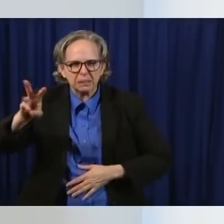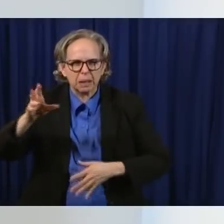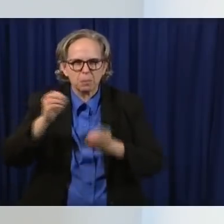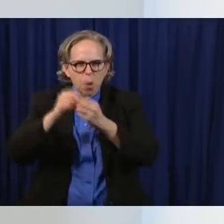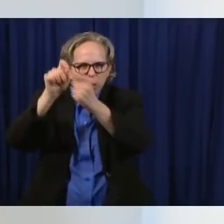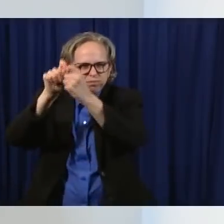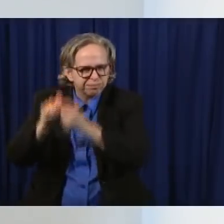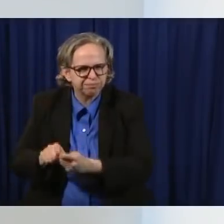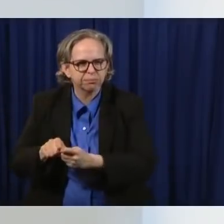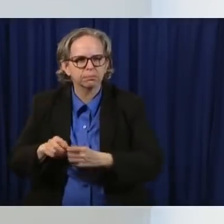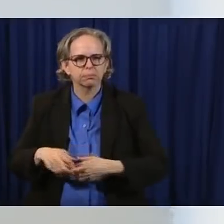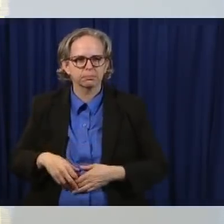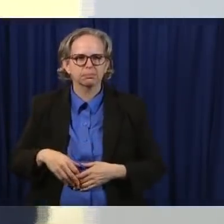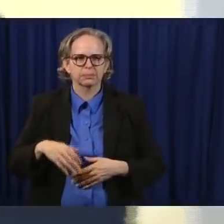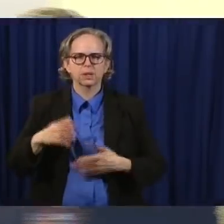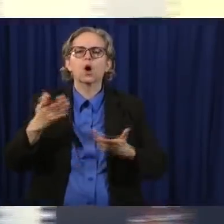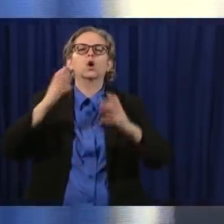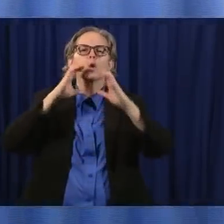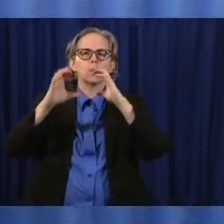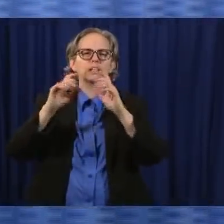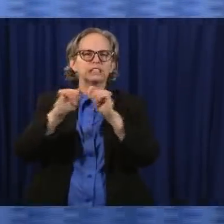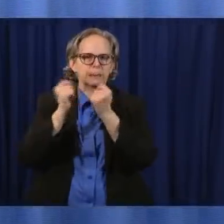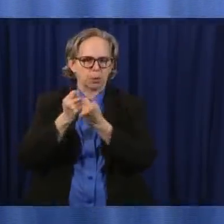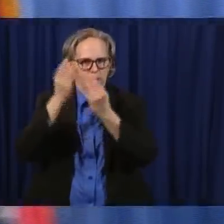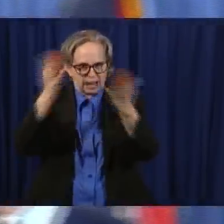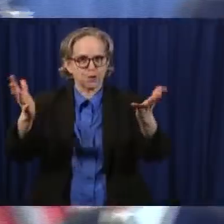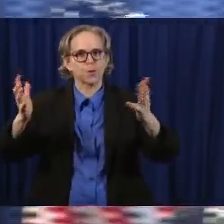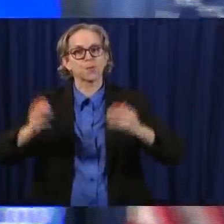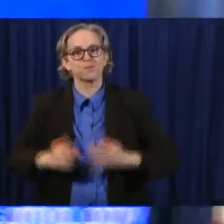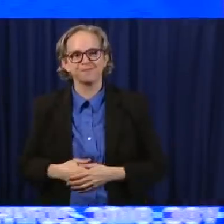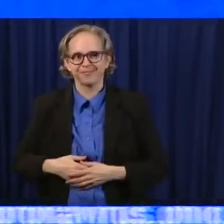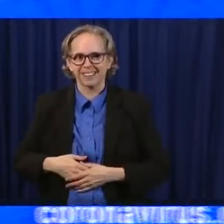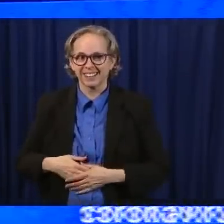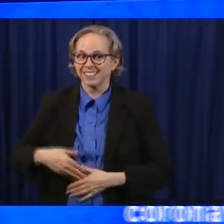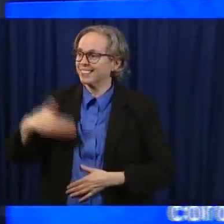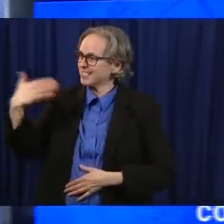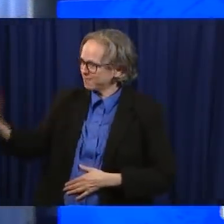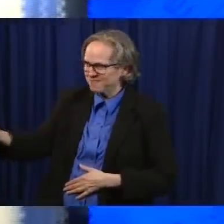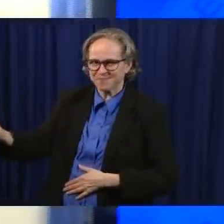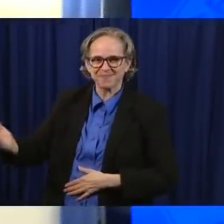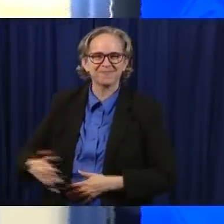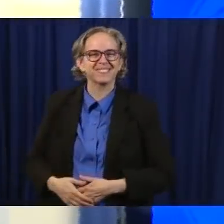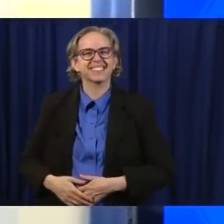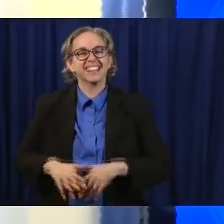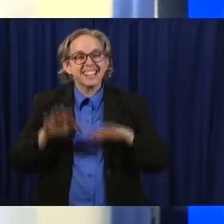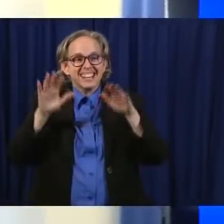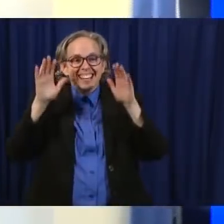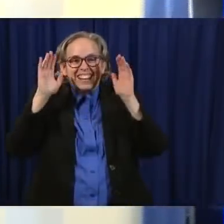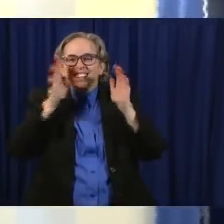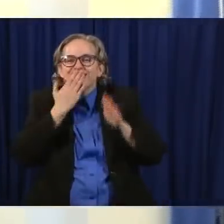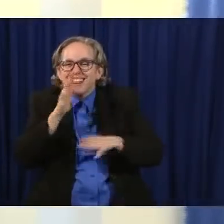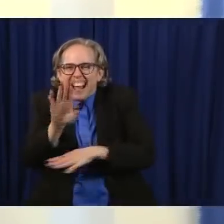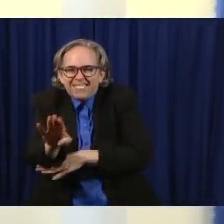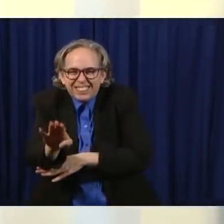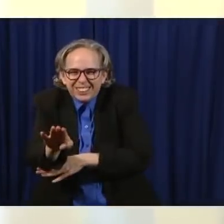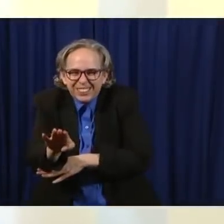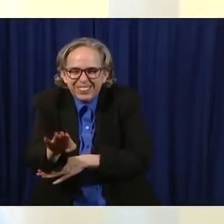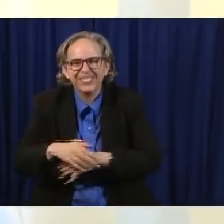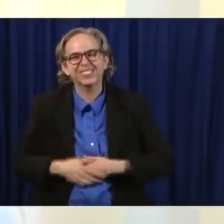THIS IF THE BUSINESS CAN DO IT. MANY BUSINESSES ALREADY ARE. WE'RE TRYING TO BE FIRM AND REASONABLE AND WE HOPE THAT THIS CLARIFICATION TODAY WILL PROVIDE THAT GUIDANCE AND IT WILL BE AVAILABLE I KNOW THAT THE COMMUNICATIONS TEAM WILL